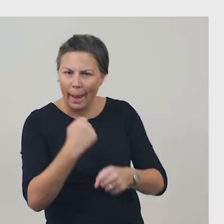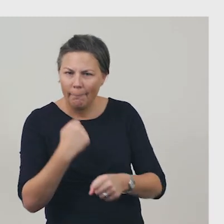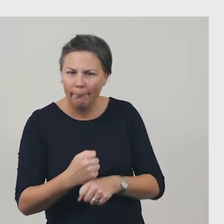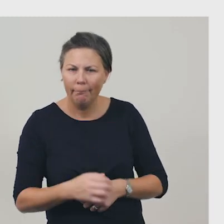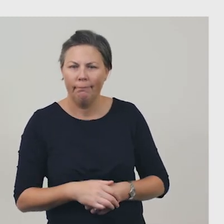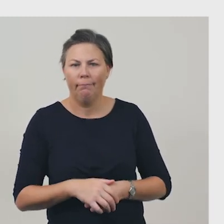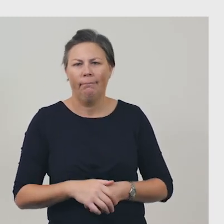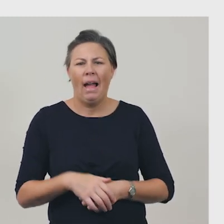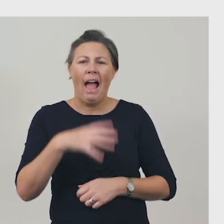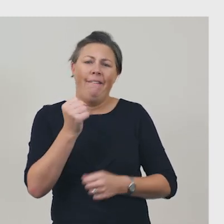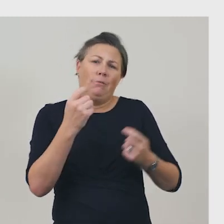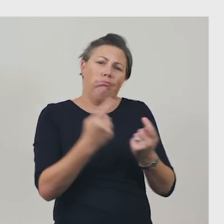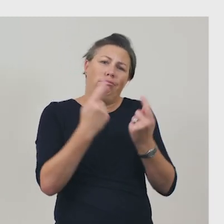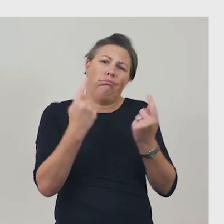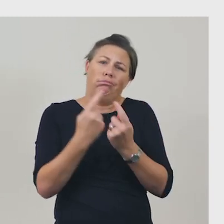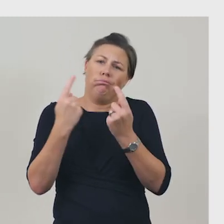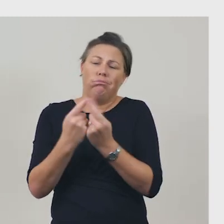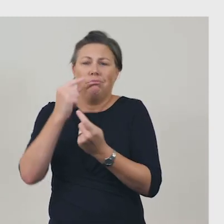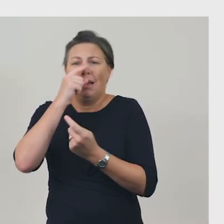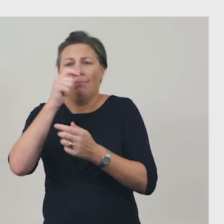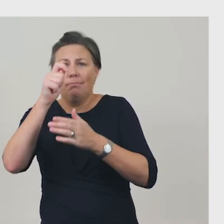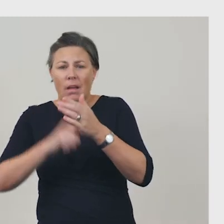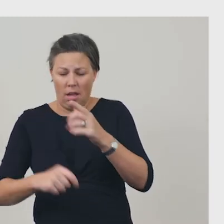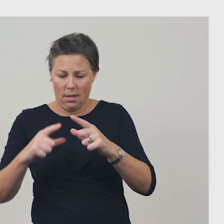A range of Punbelievable card packs are available.